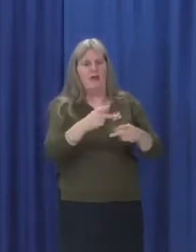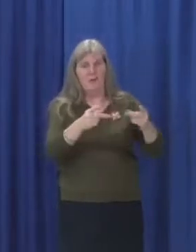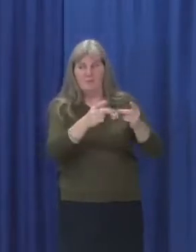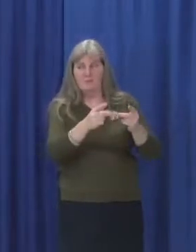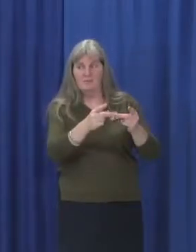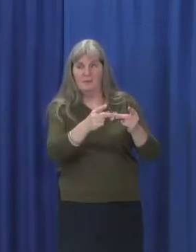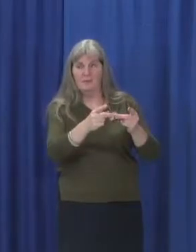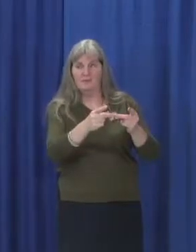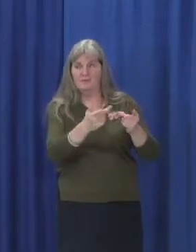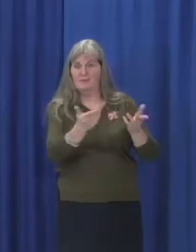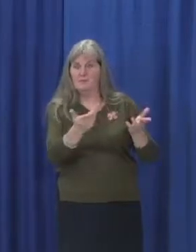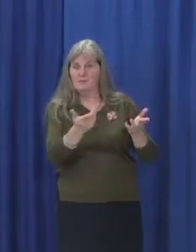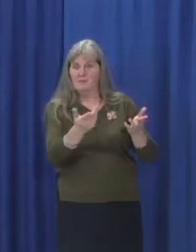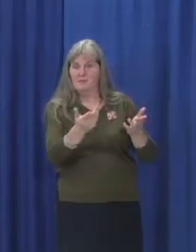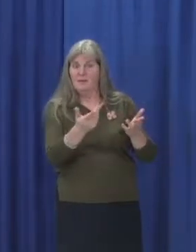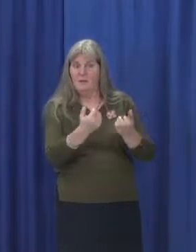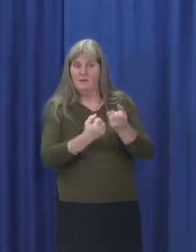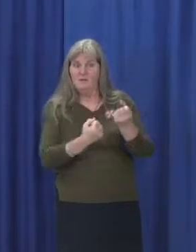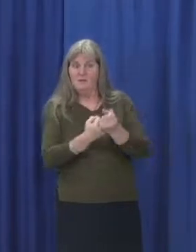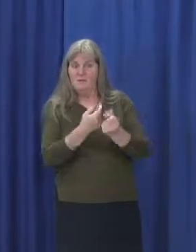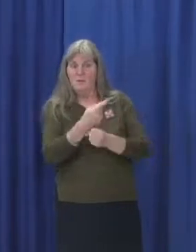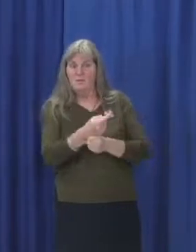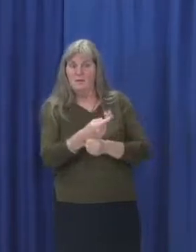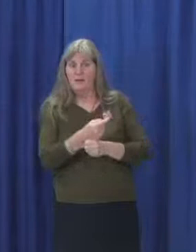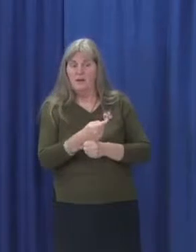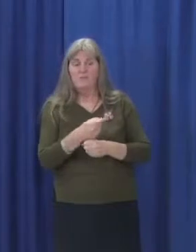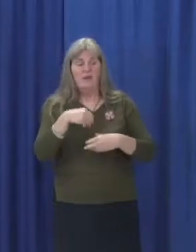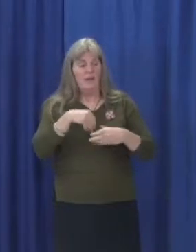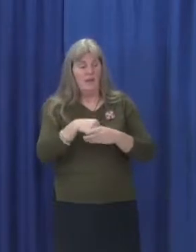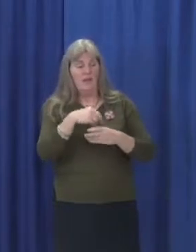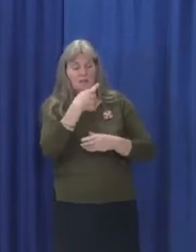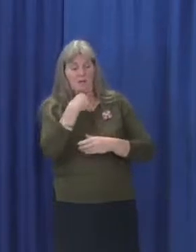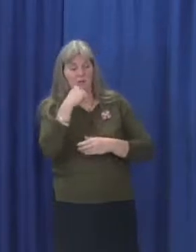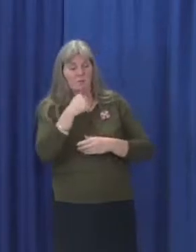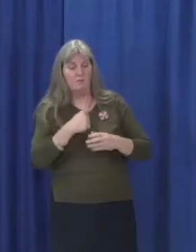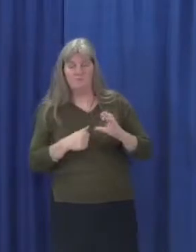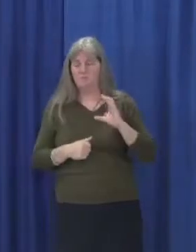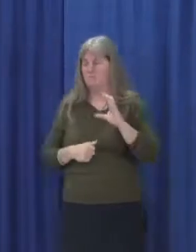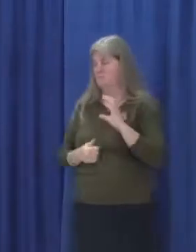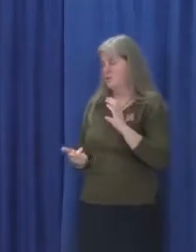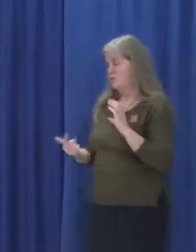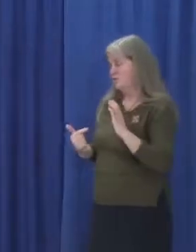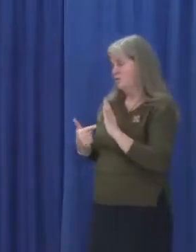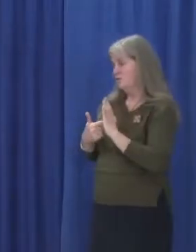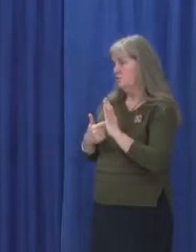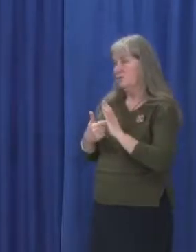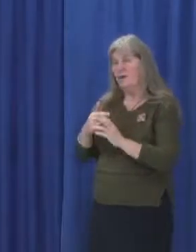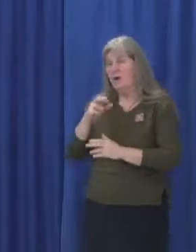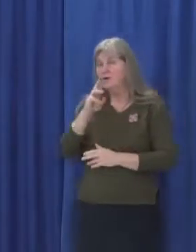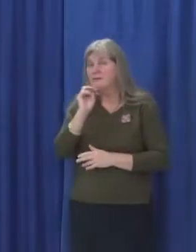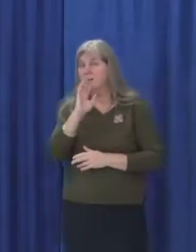vaccinated, is there supports for those people? Is the RCMP the enforcement